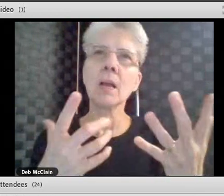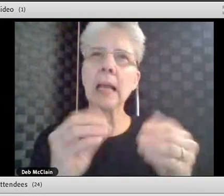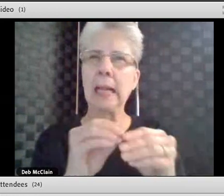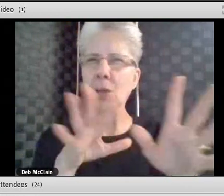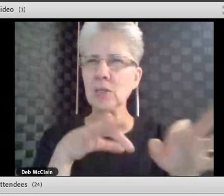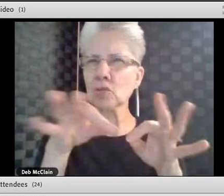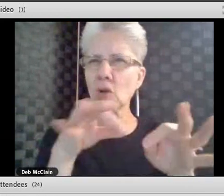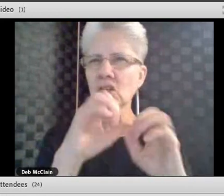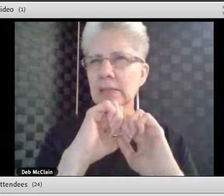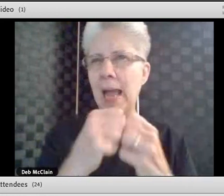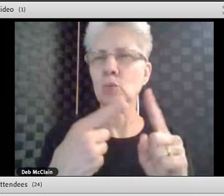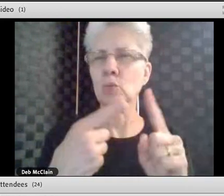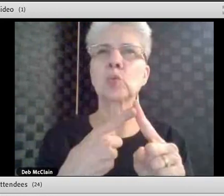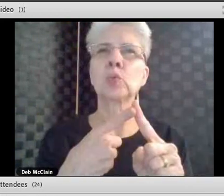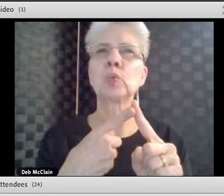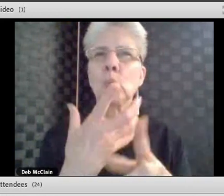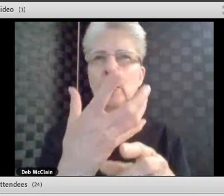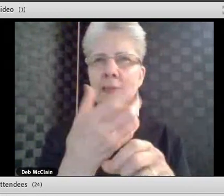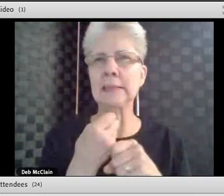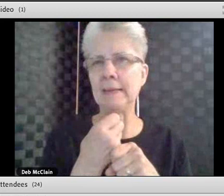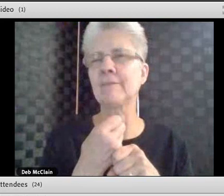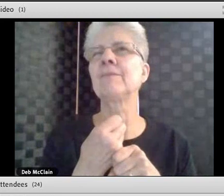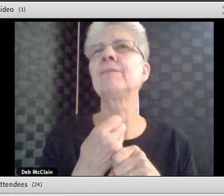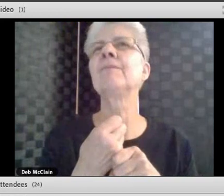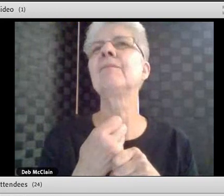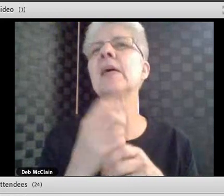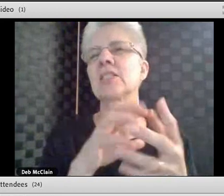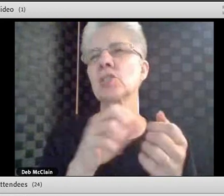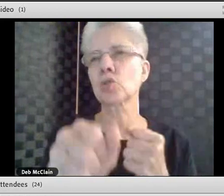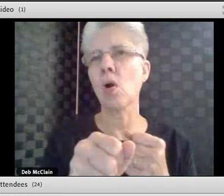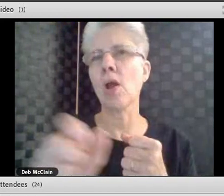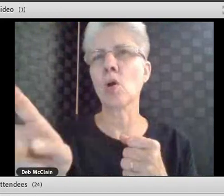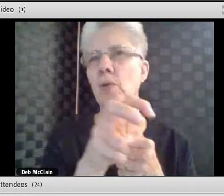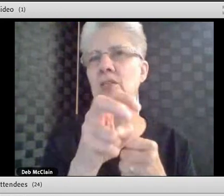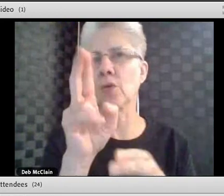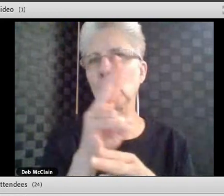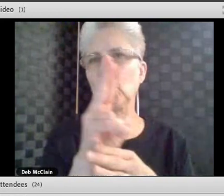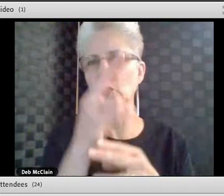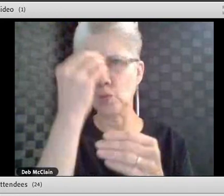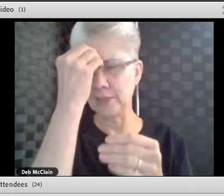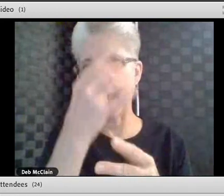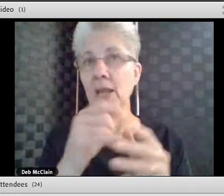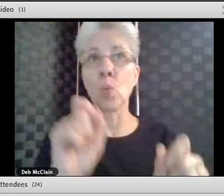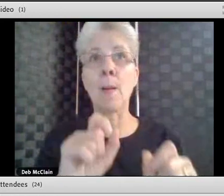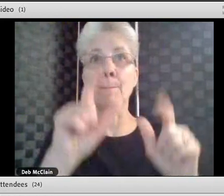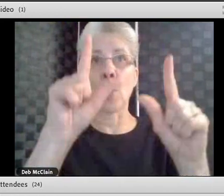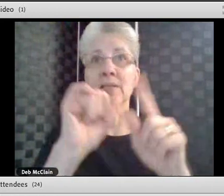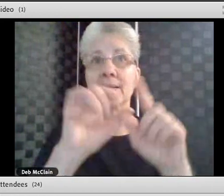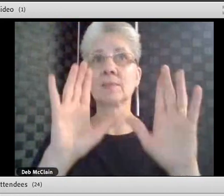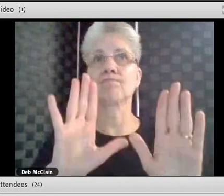and then, you know, clear instructions on how to receive, destroy, or transfer user data,